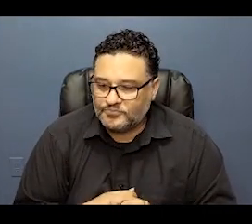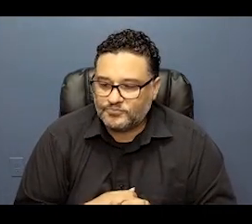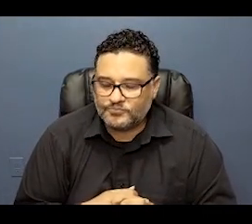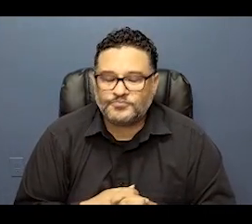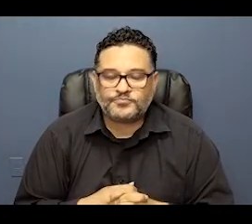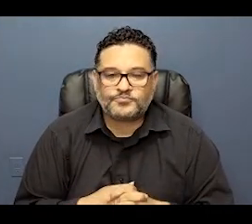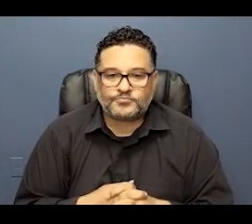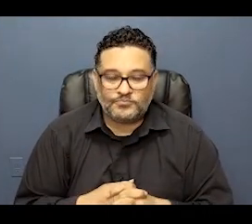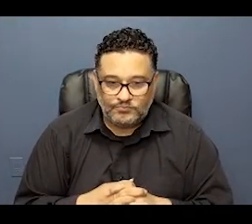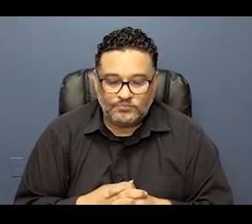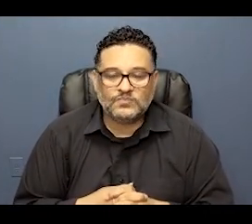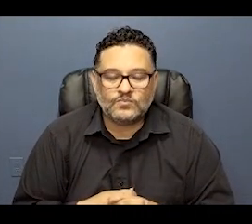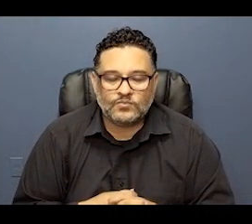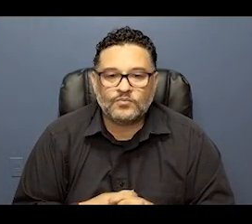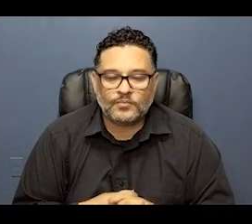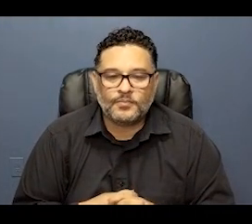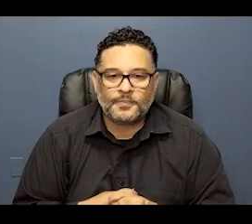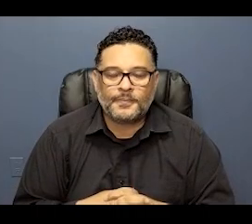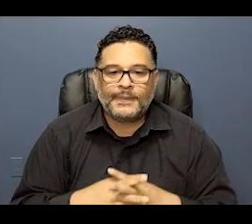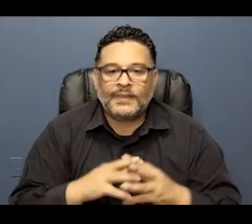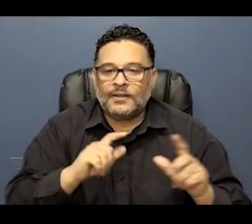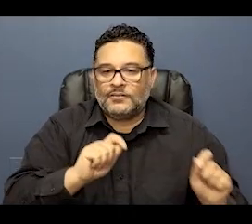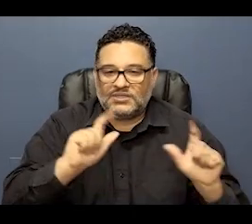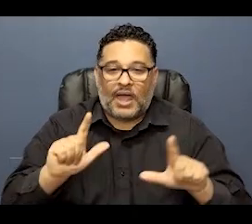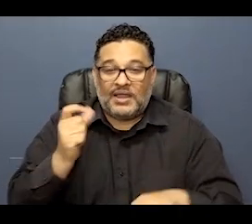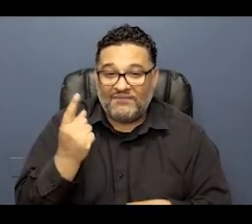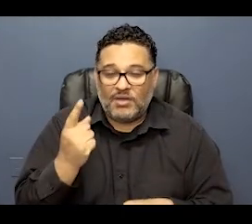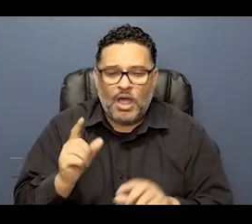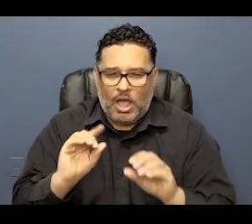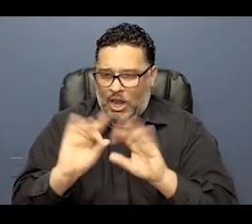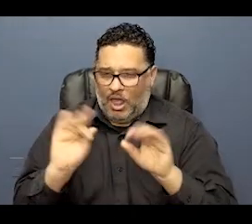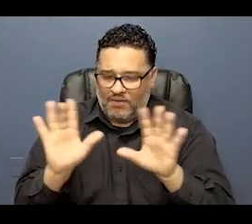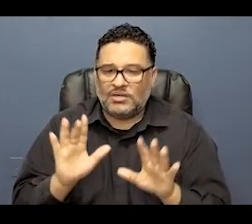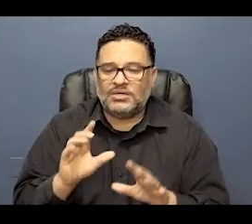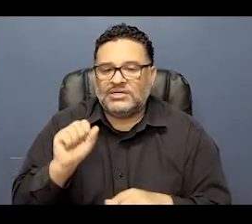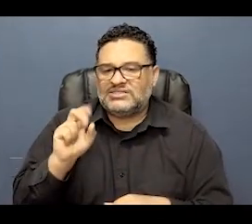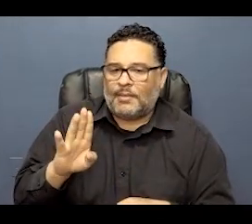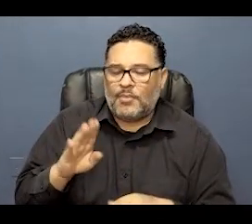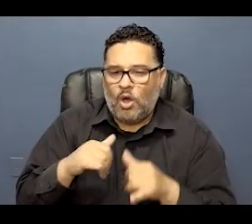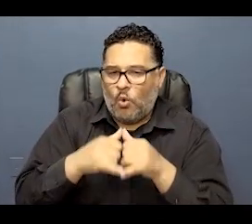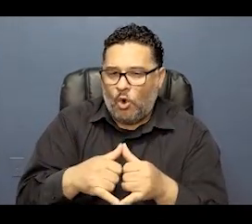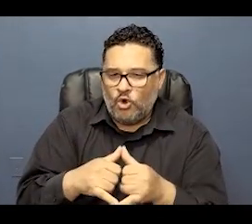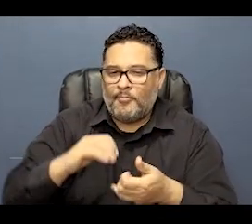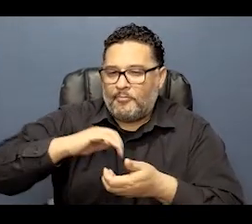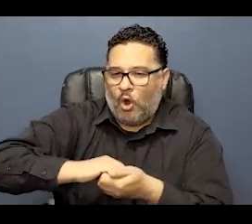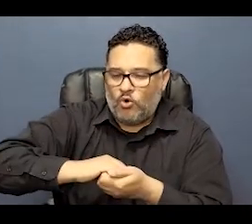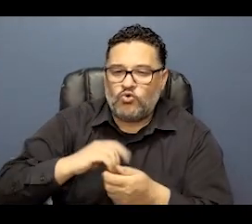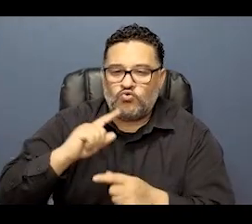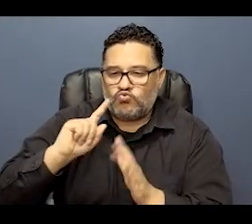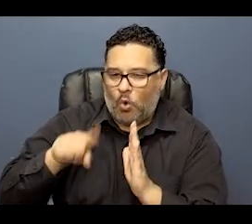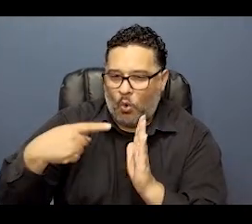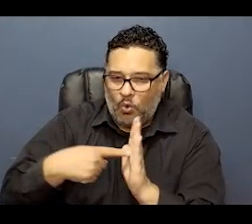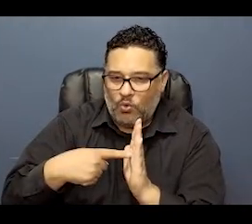picking up on Slide 11, Clarifying Sub-Awardee and Partner Roles.